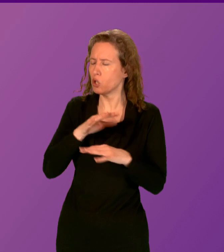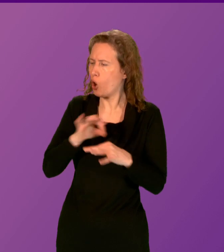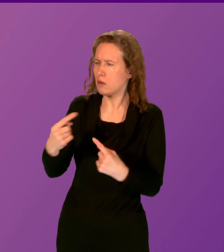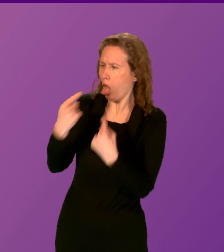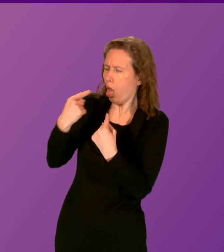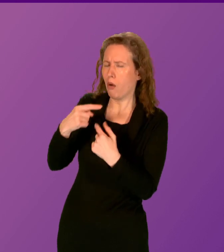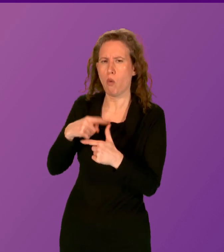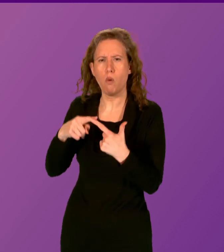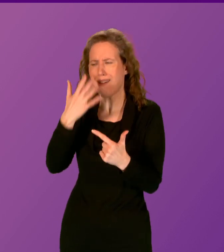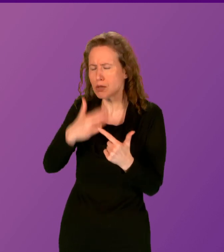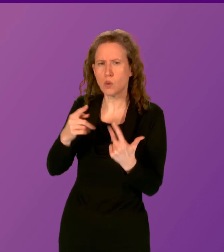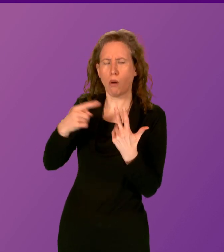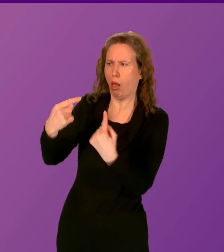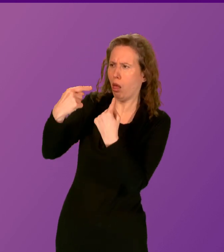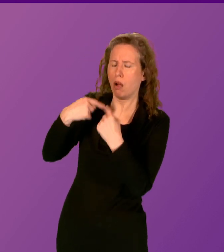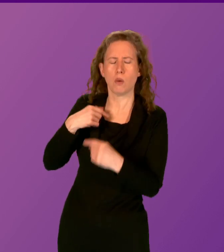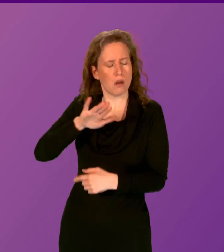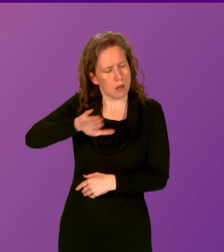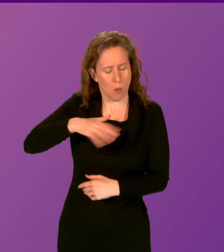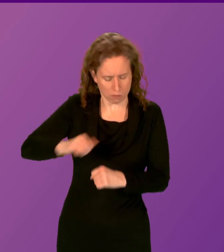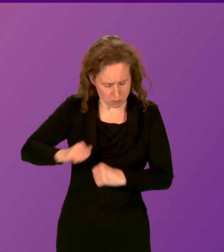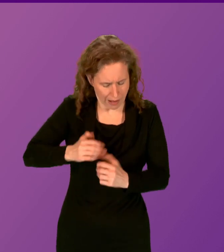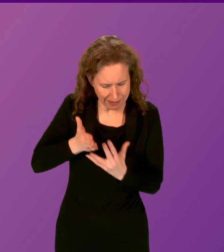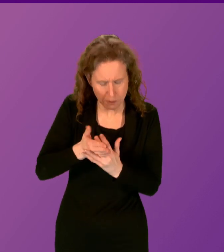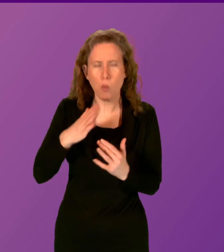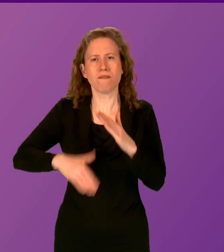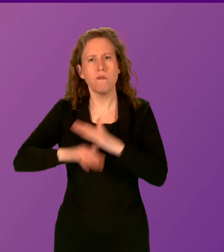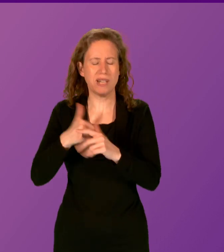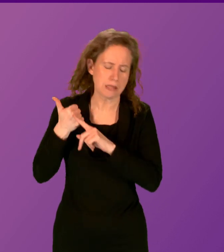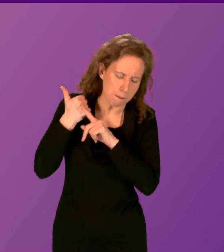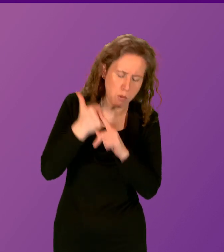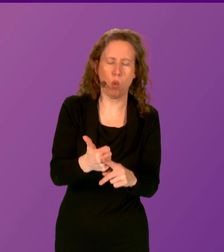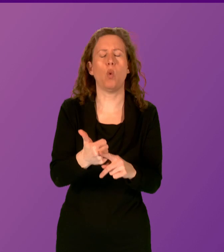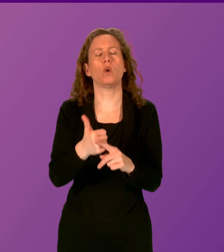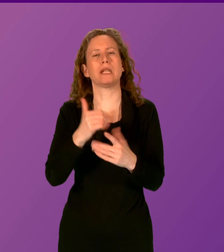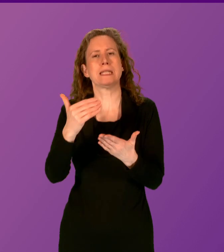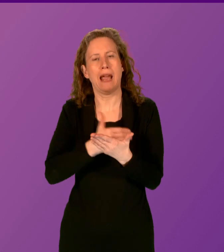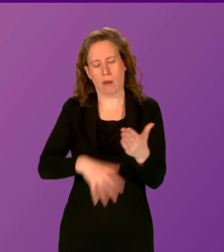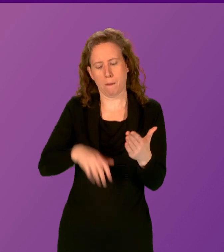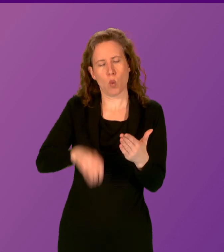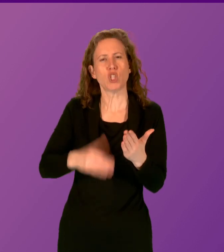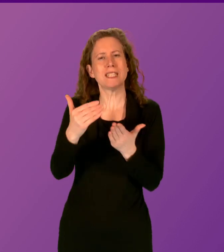That is why we have committed to fully supporting the Abortion Services Bill that Gillian Mackay